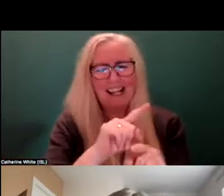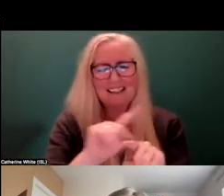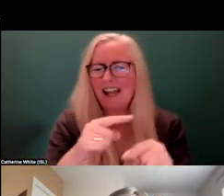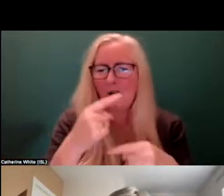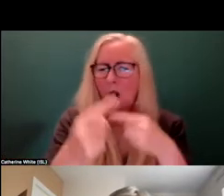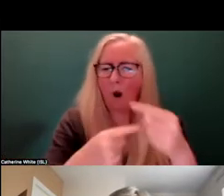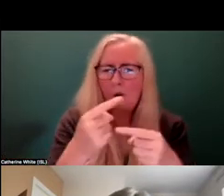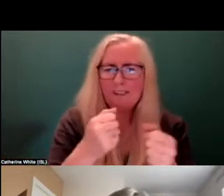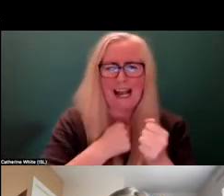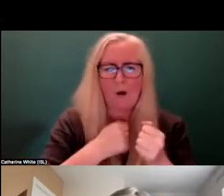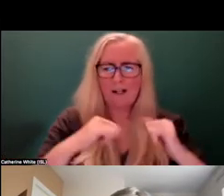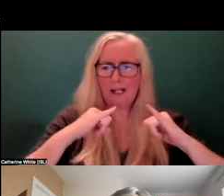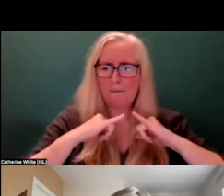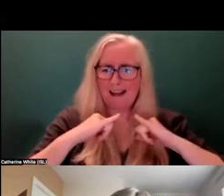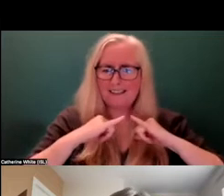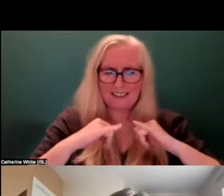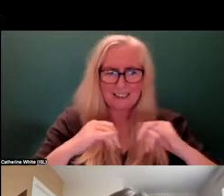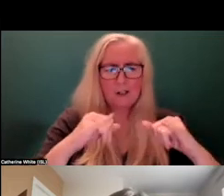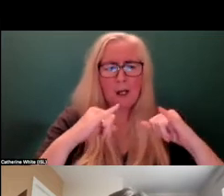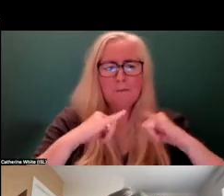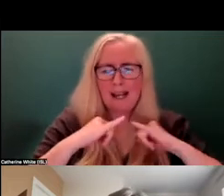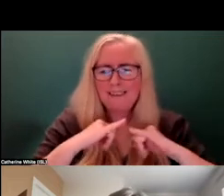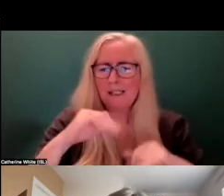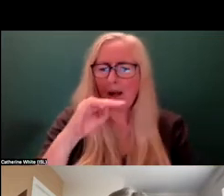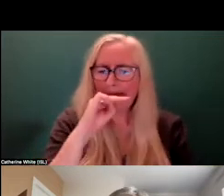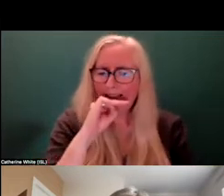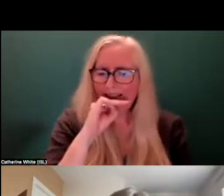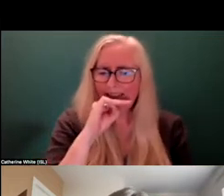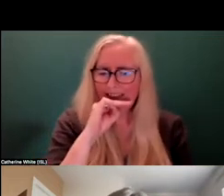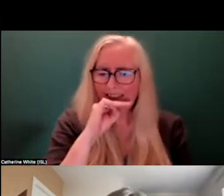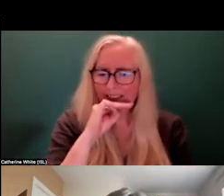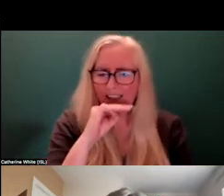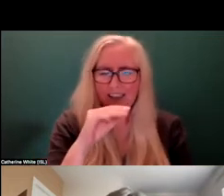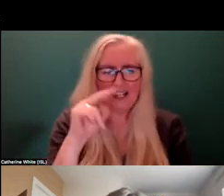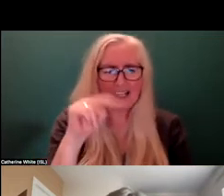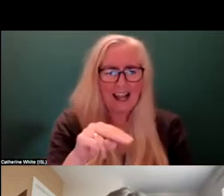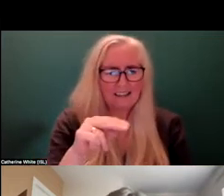But that's not always the pathway we have and pathways B and C, B is a very